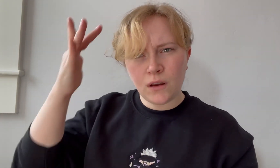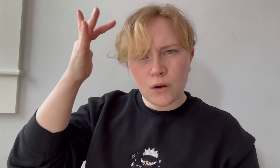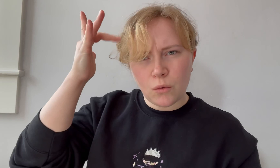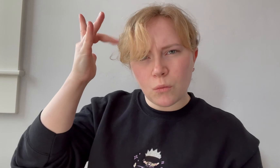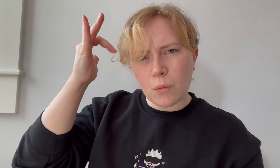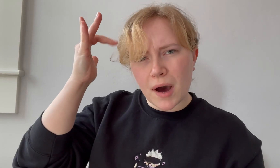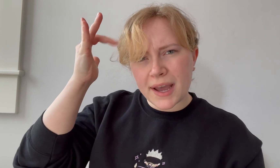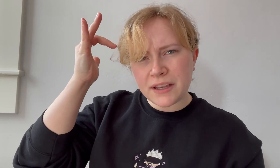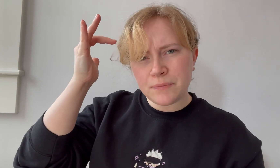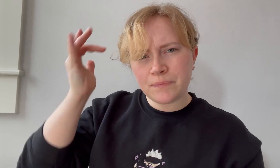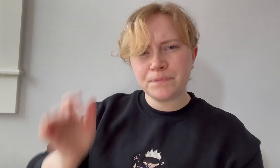why